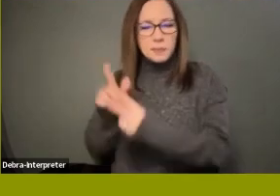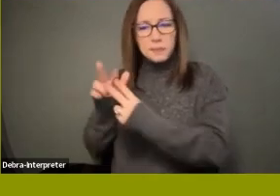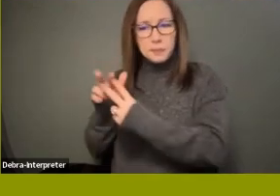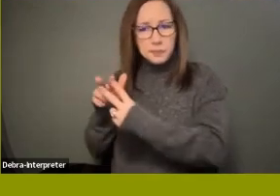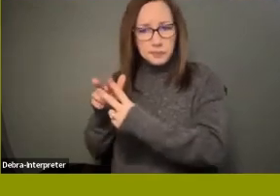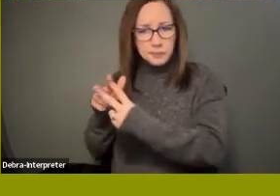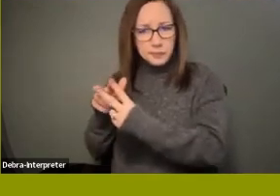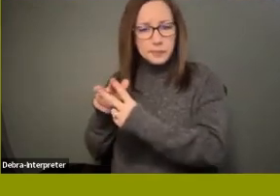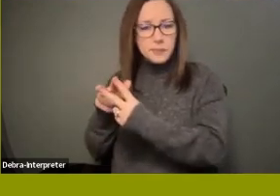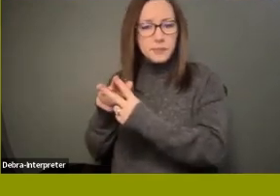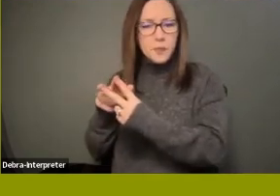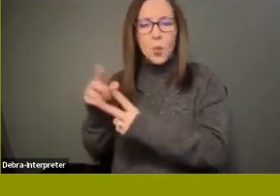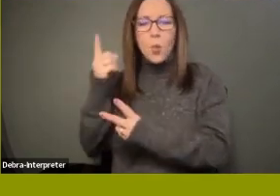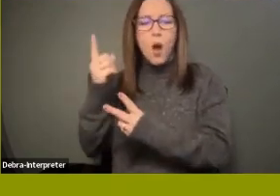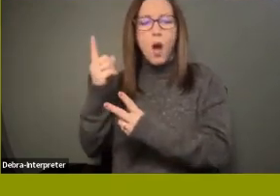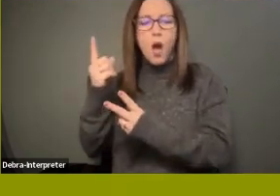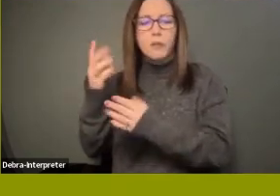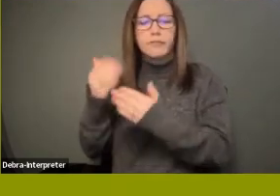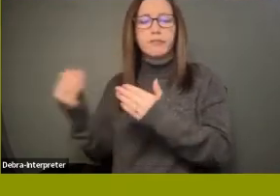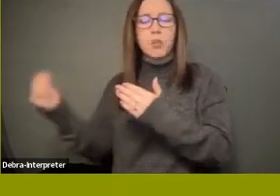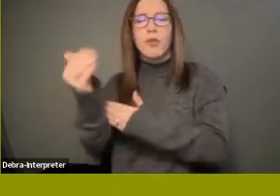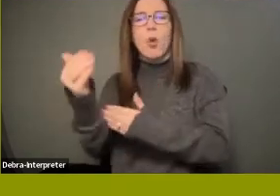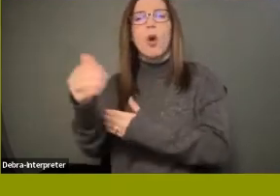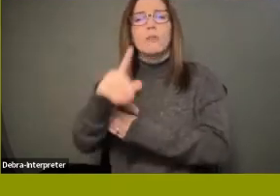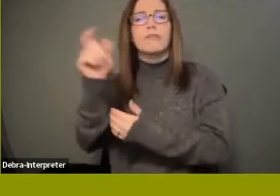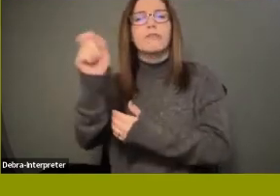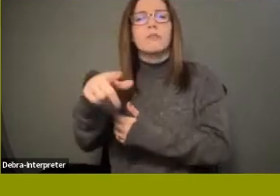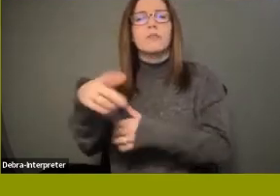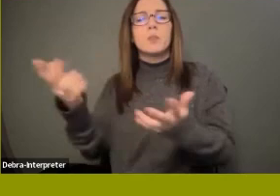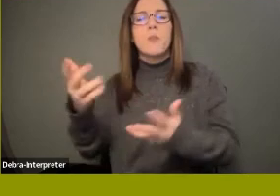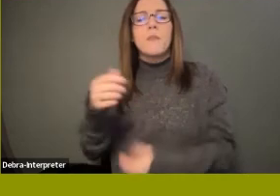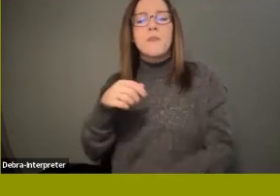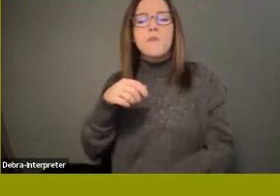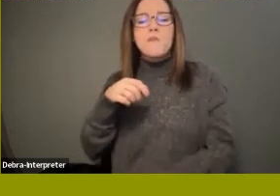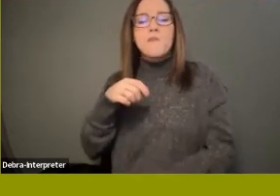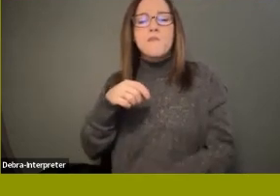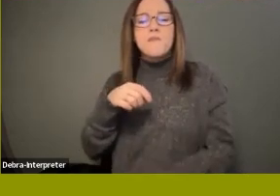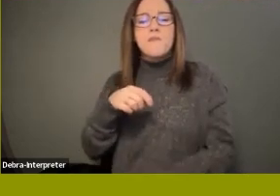them into the Q&A or into the chat.